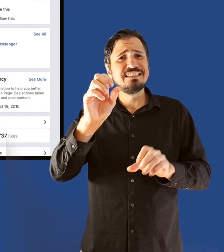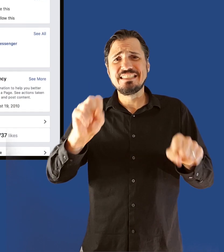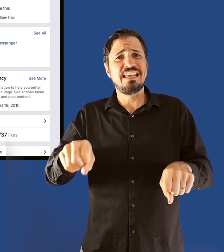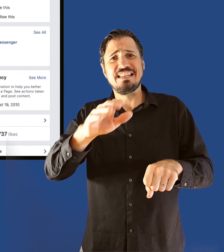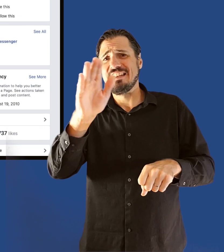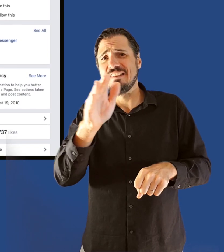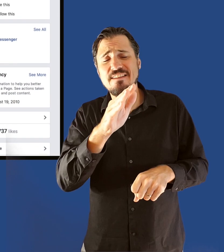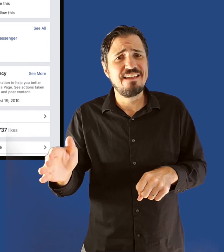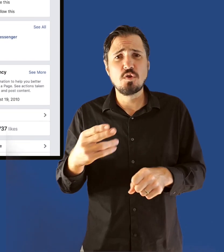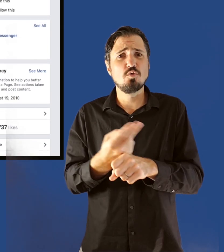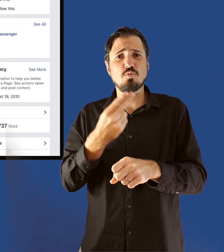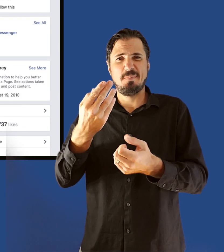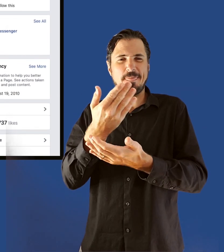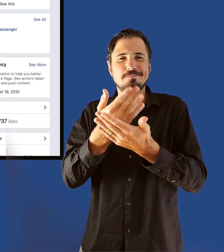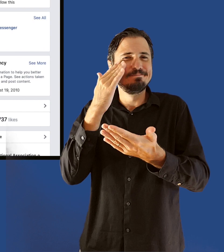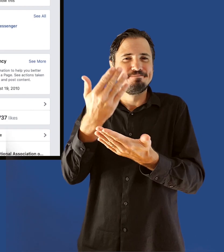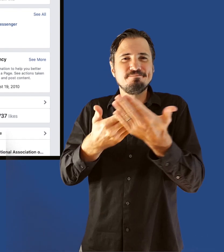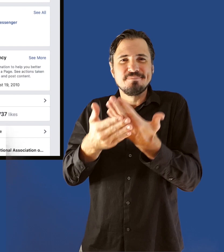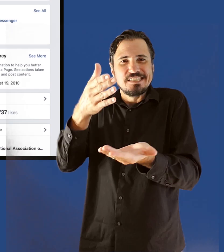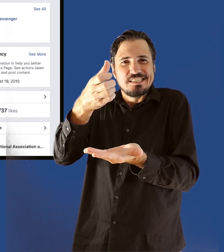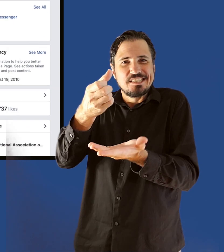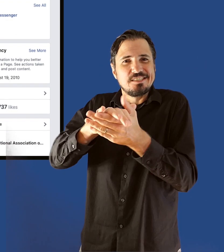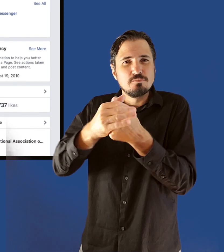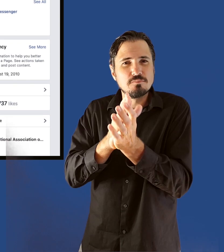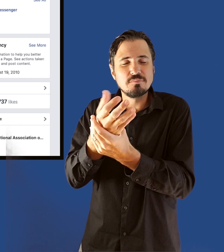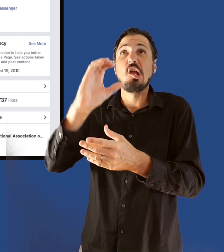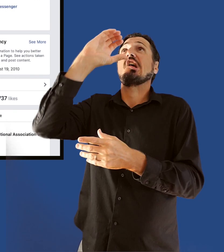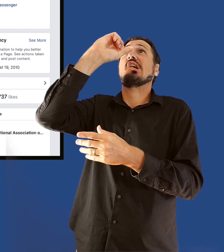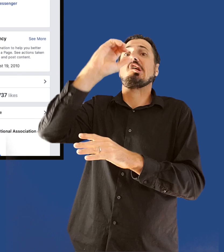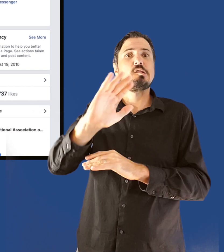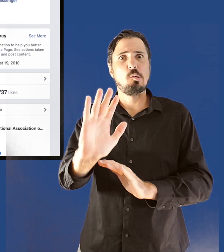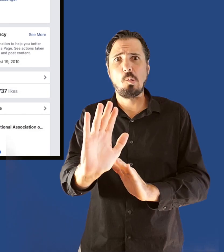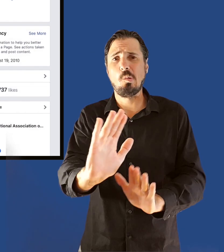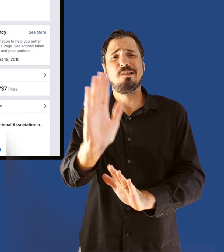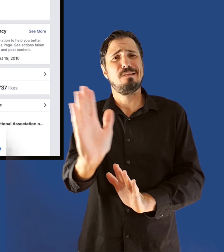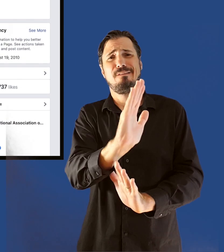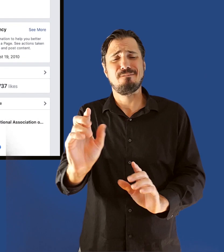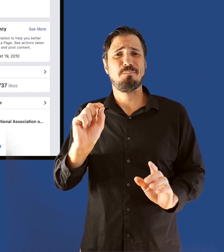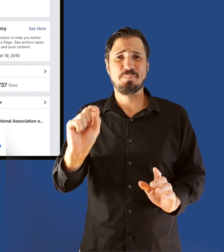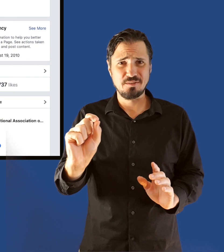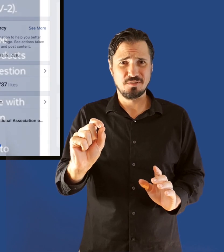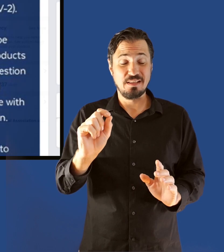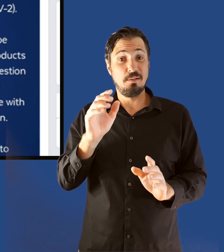The companies that make Clorox and Lysol have issued warnings that their products are never to be consumed or injected.